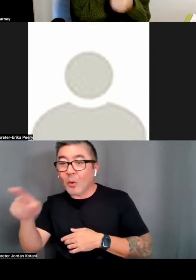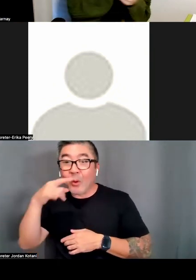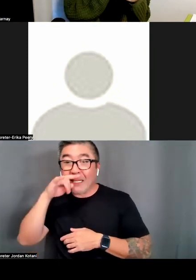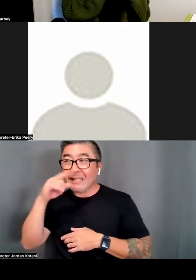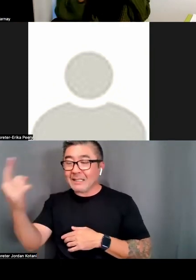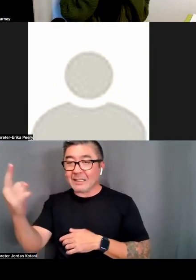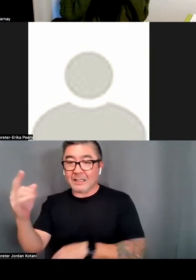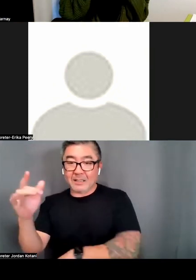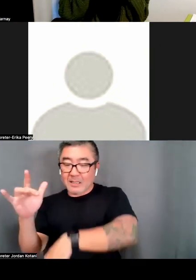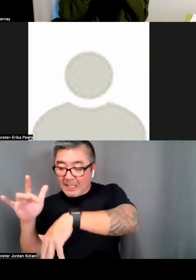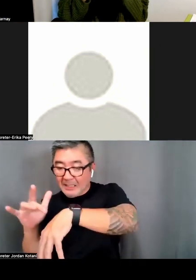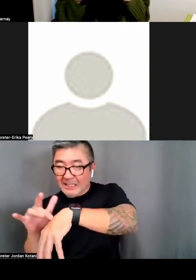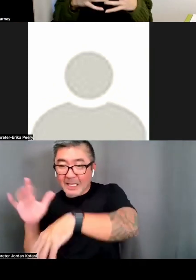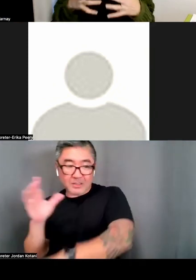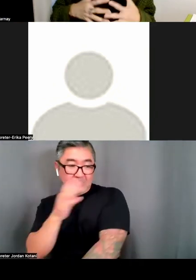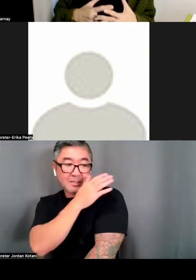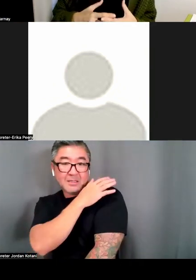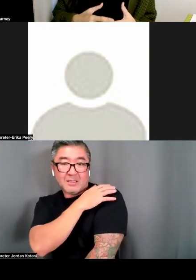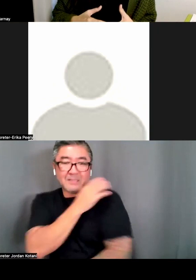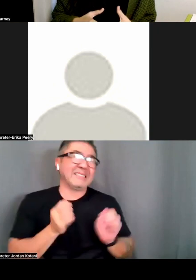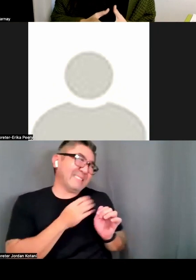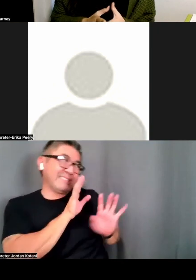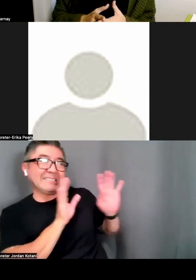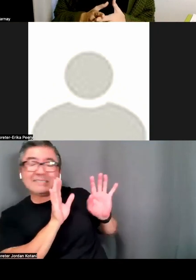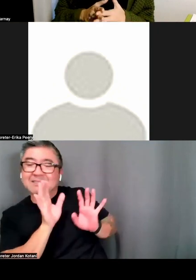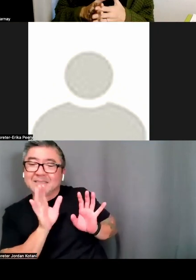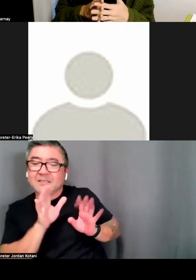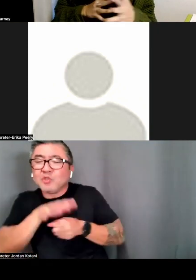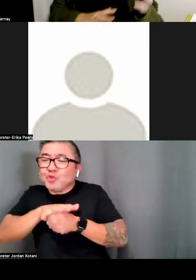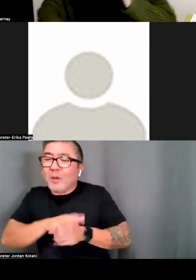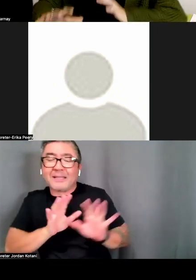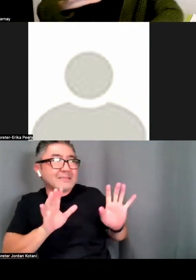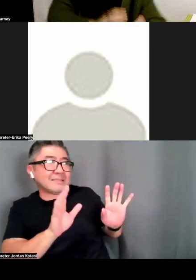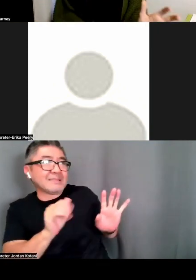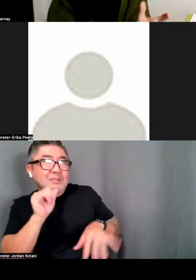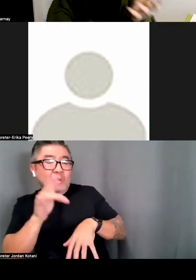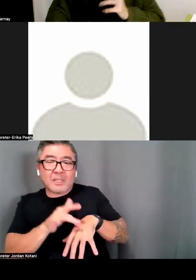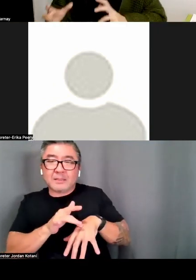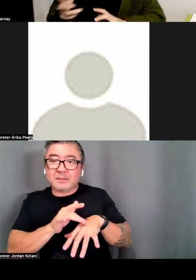Don't want to be touched. Any kind of touch stresses them out and they avoid touch. Avoid